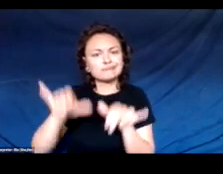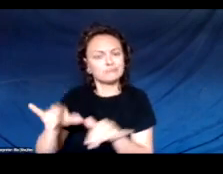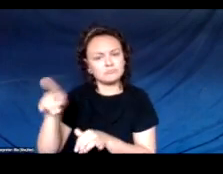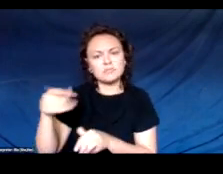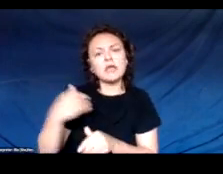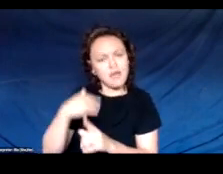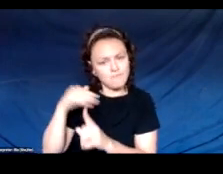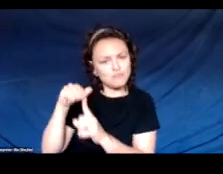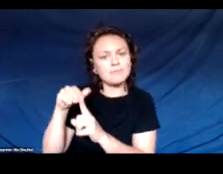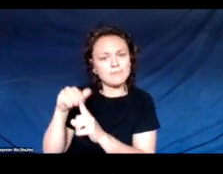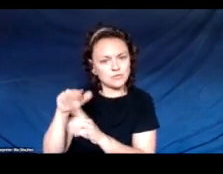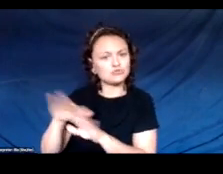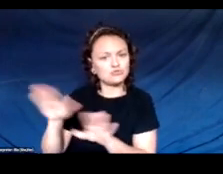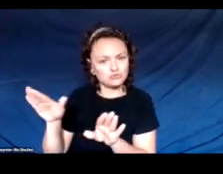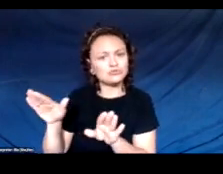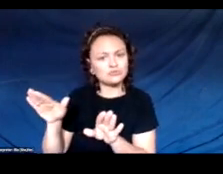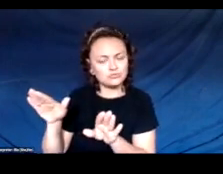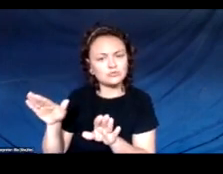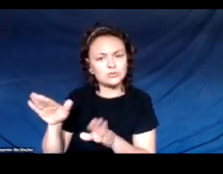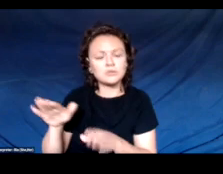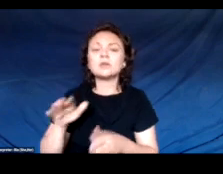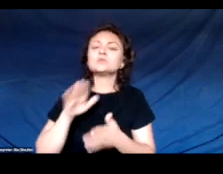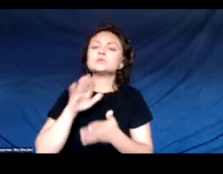But school can make it very difficult.